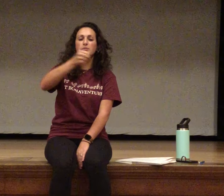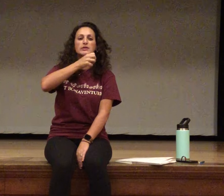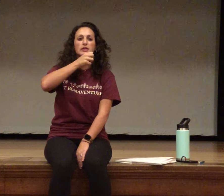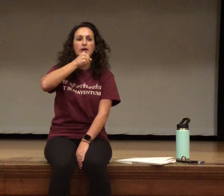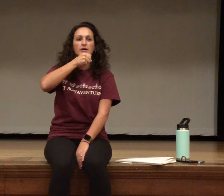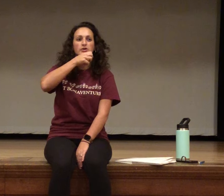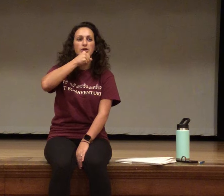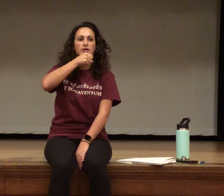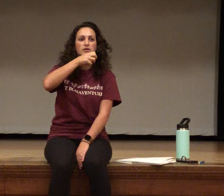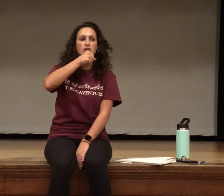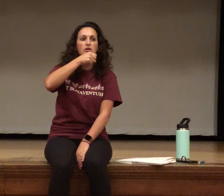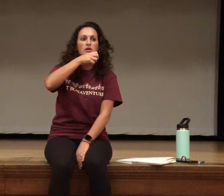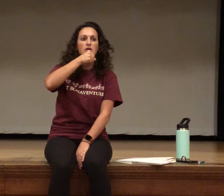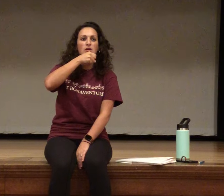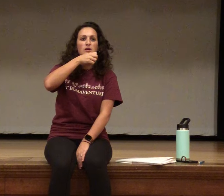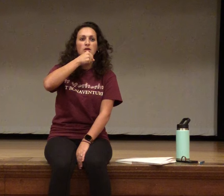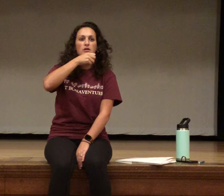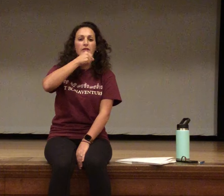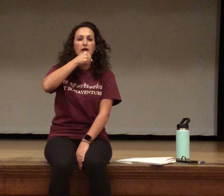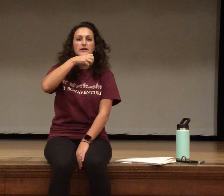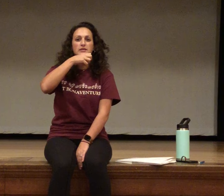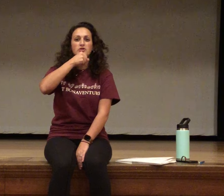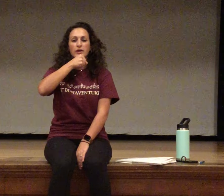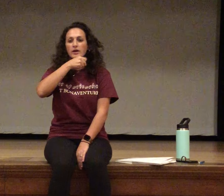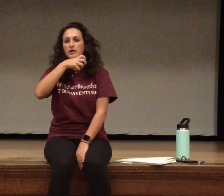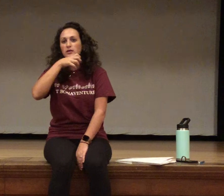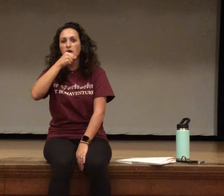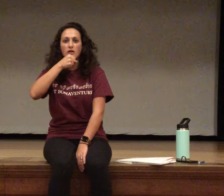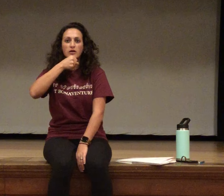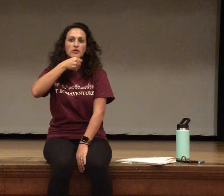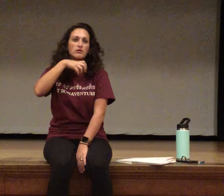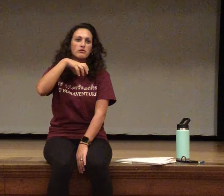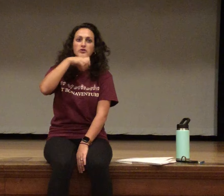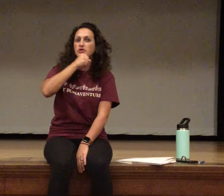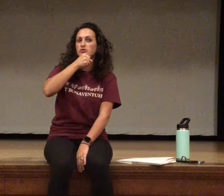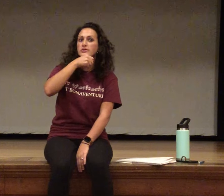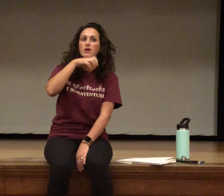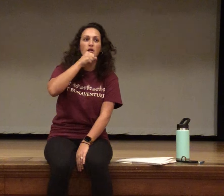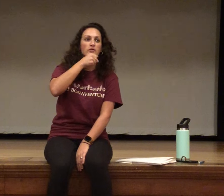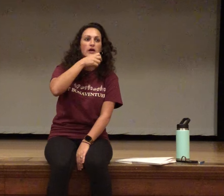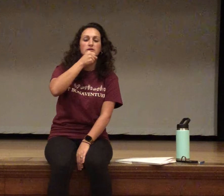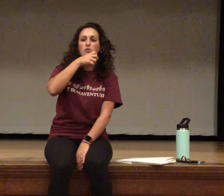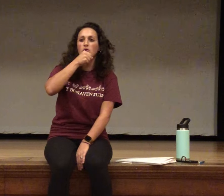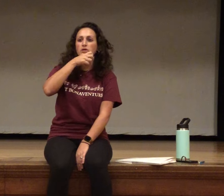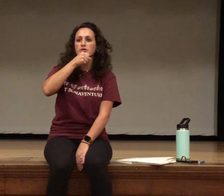but it's going to be on your chin and that is the drink the color the juice all of that so Orange